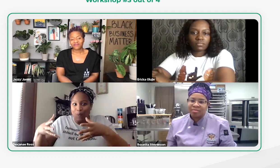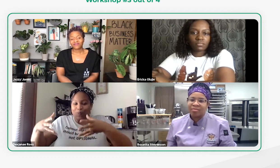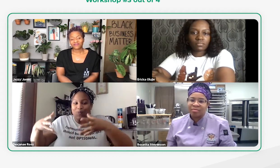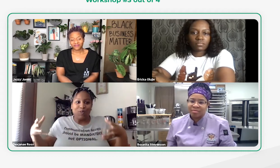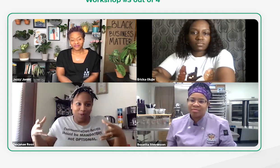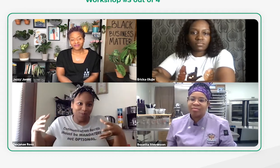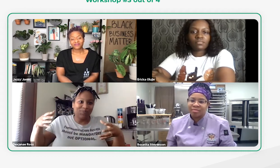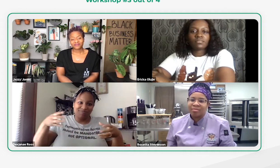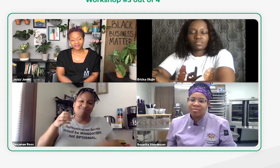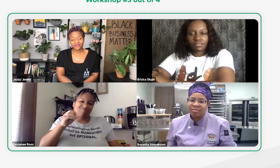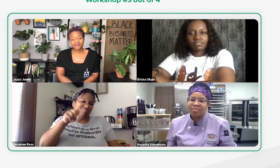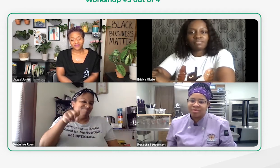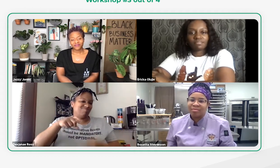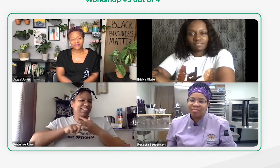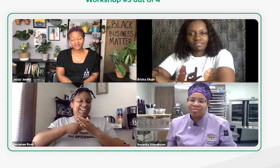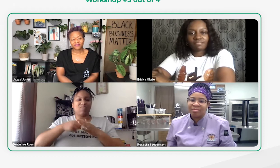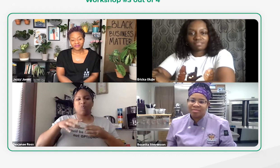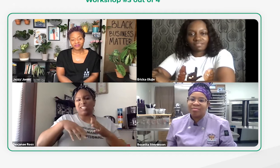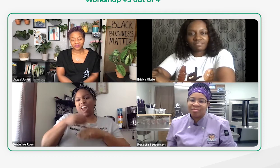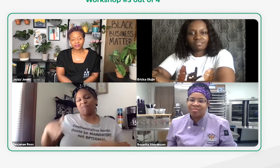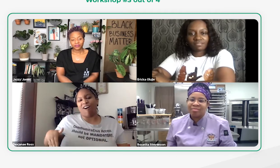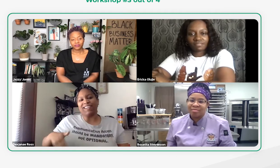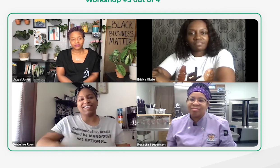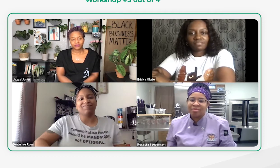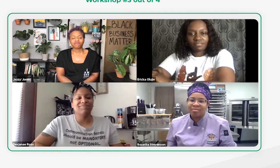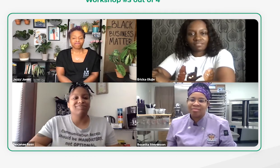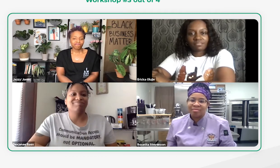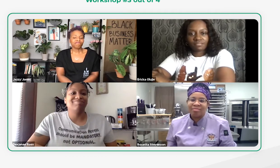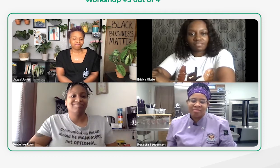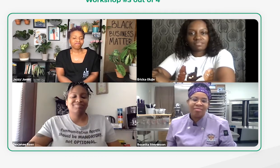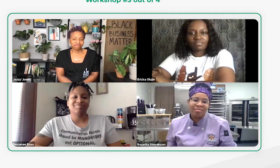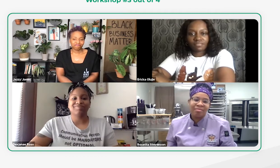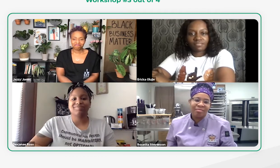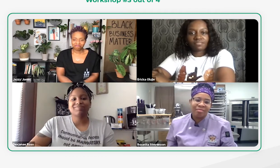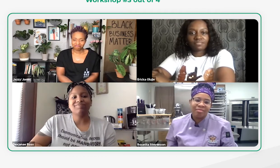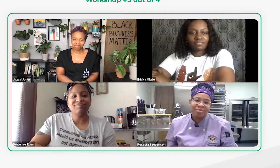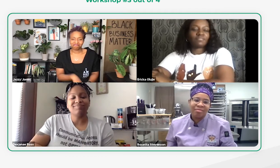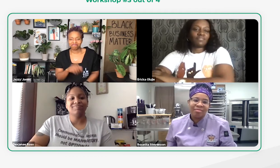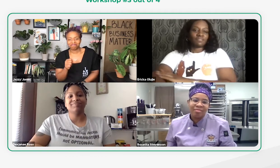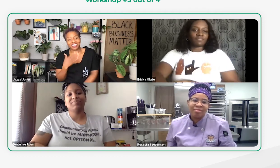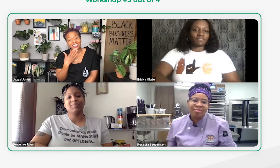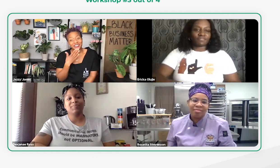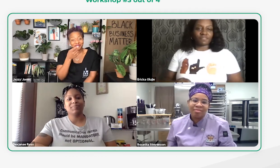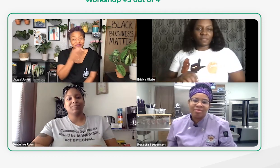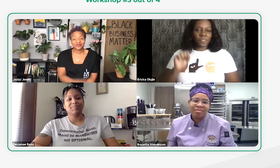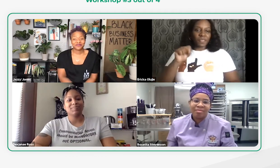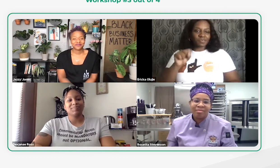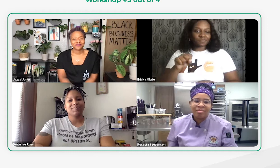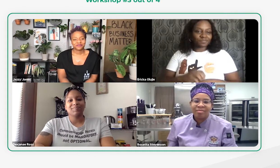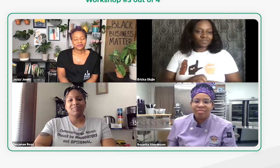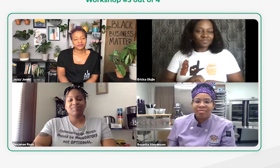I invested and accrued little by little to where I am now. The beginning it I paid out-of-pocket. Ericka Thank you.